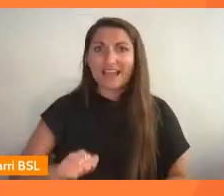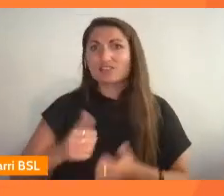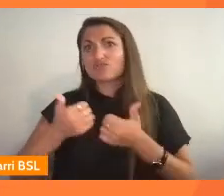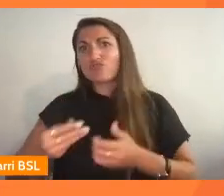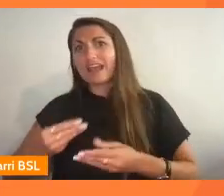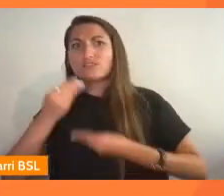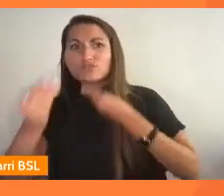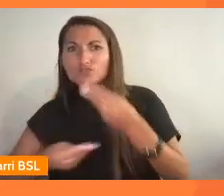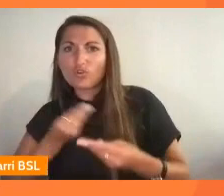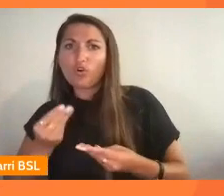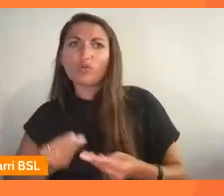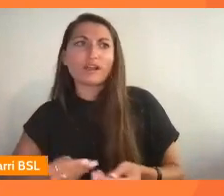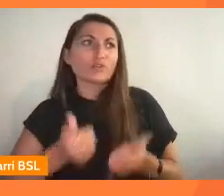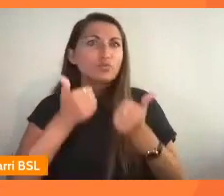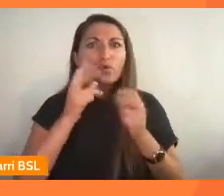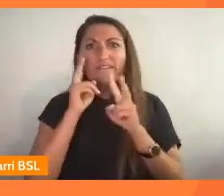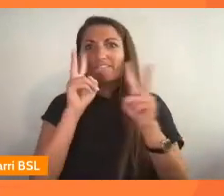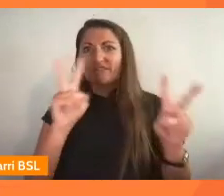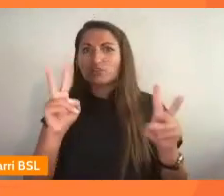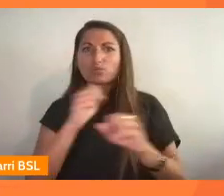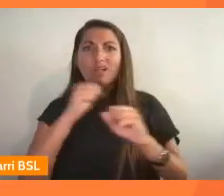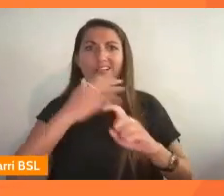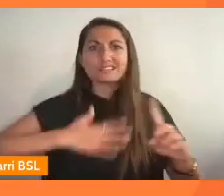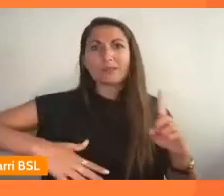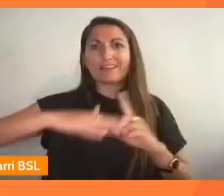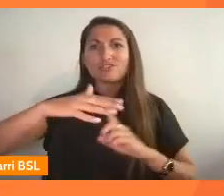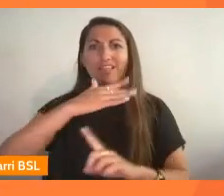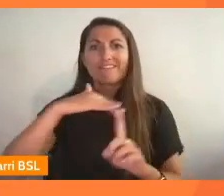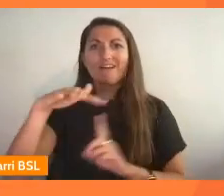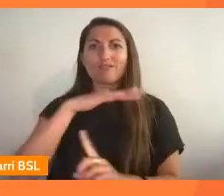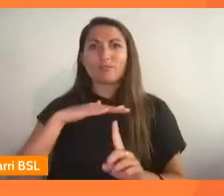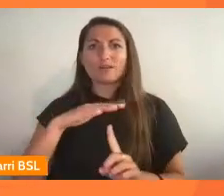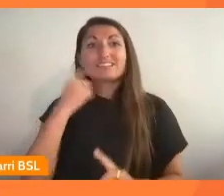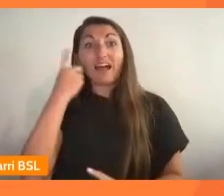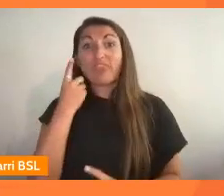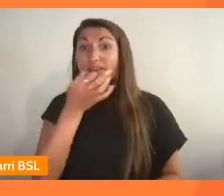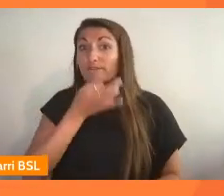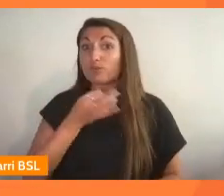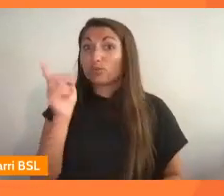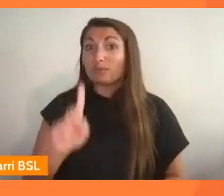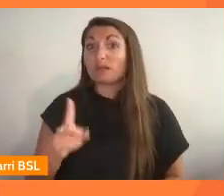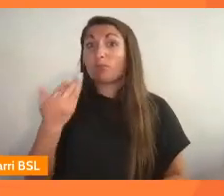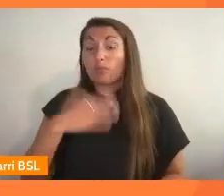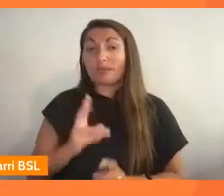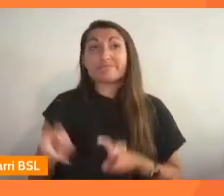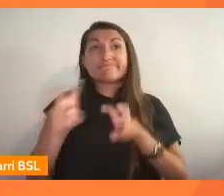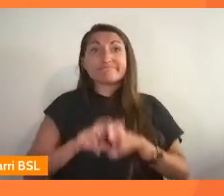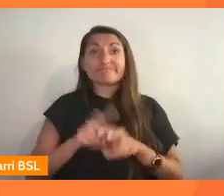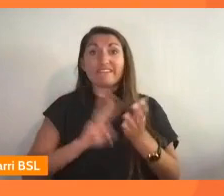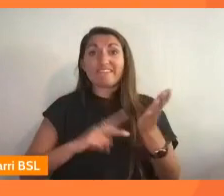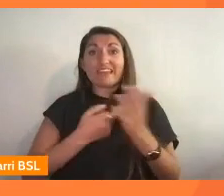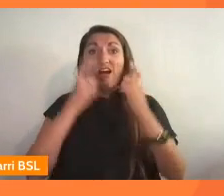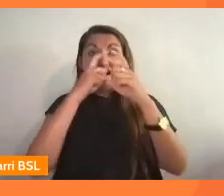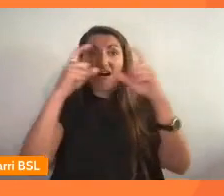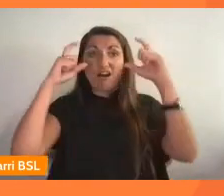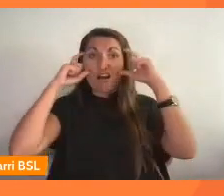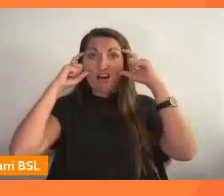environment and probably quite a few of us have sat in quite bad VR experiences where we are sitting in a chair spinning around going,